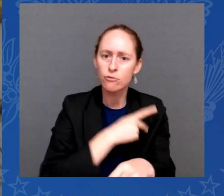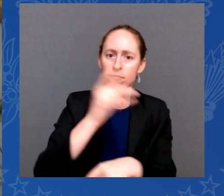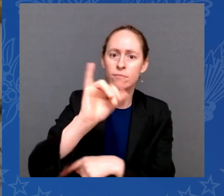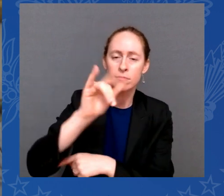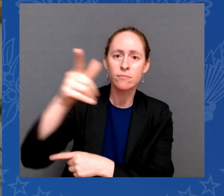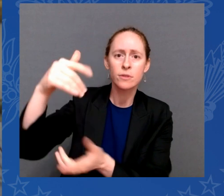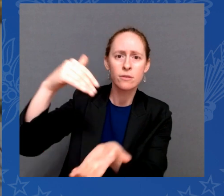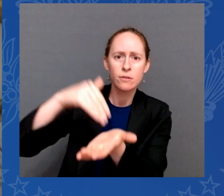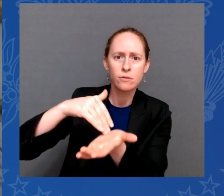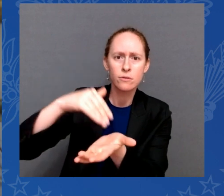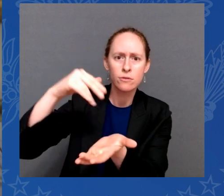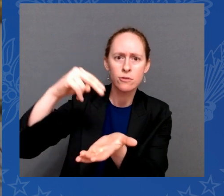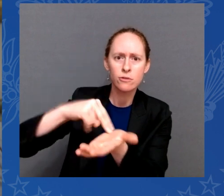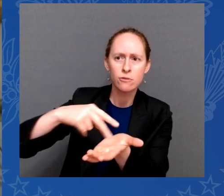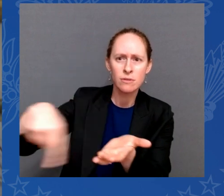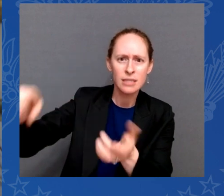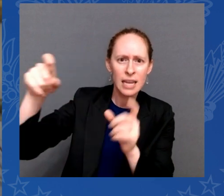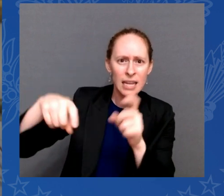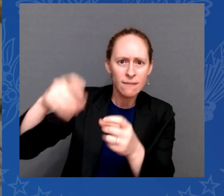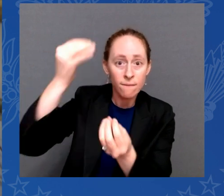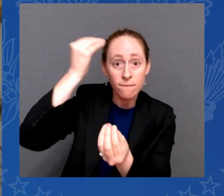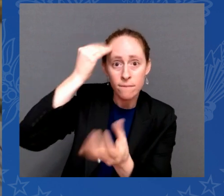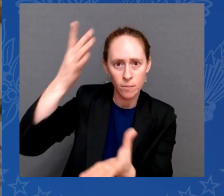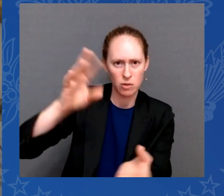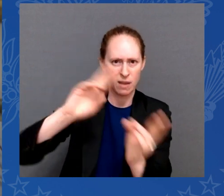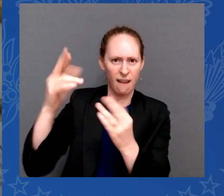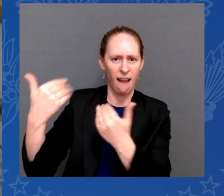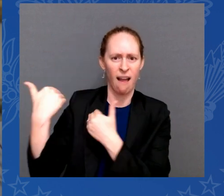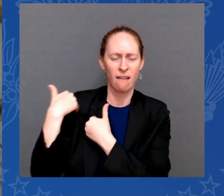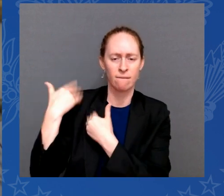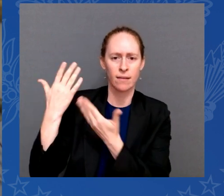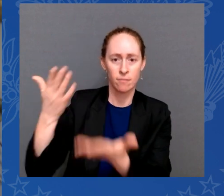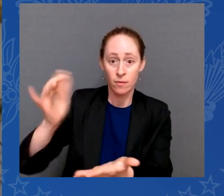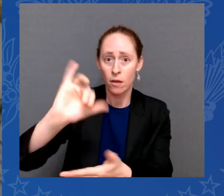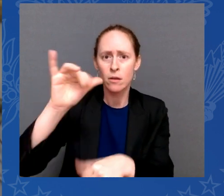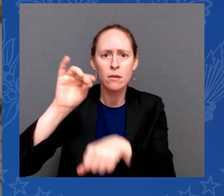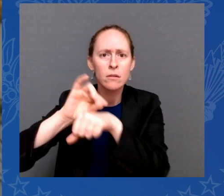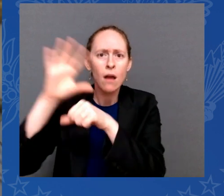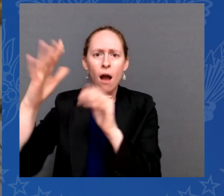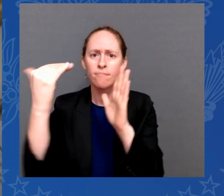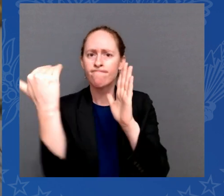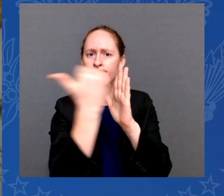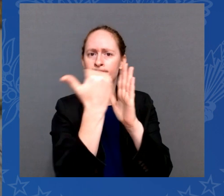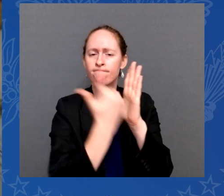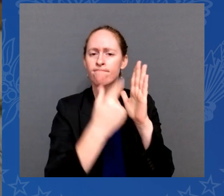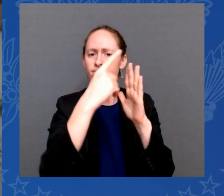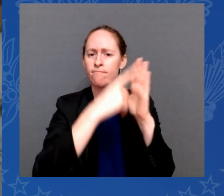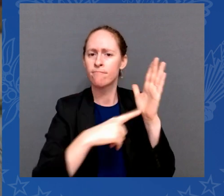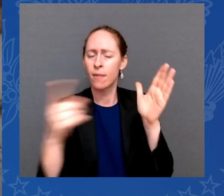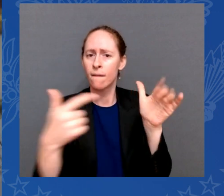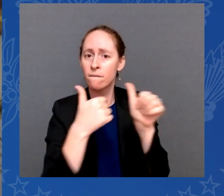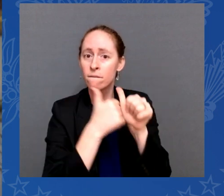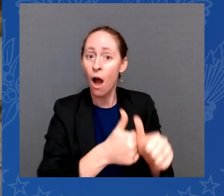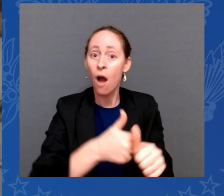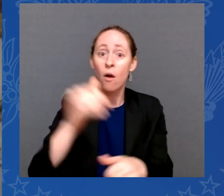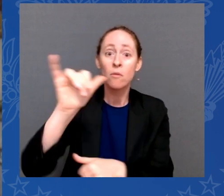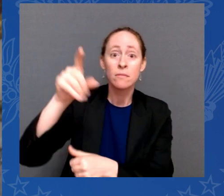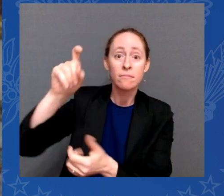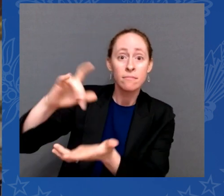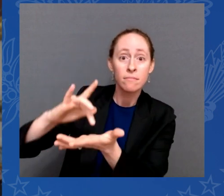to roughly 60,000 U.S. retail pharmacies. We did it by notifying all health insurance carriers,